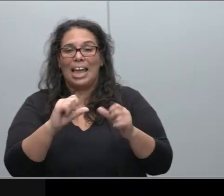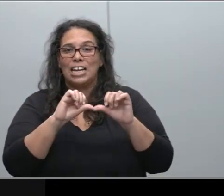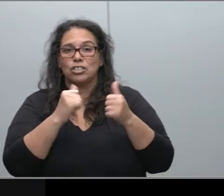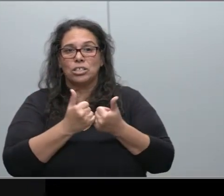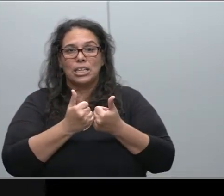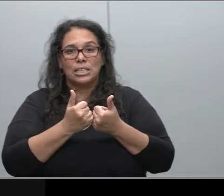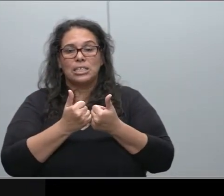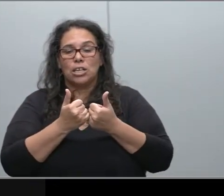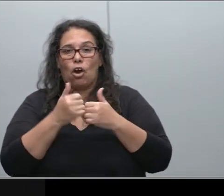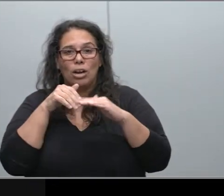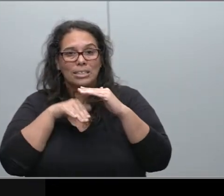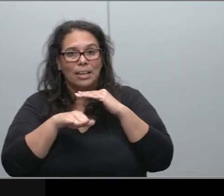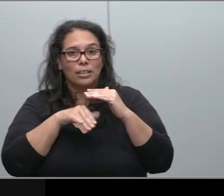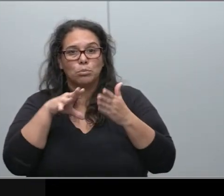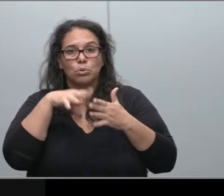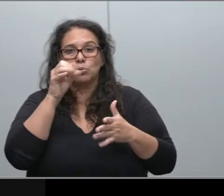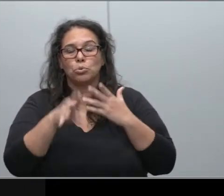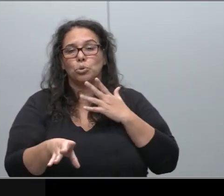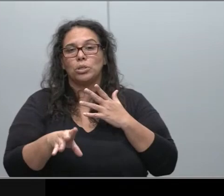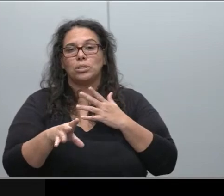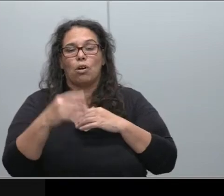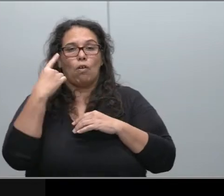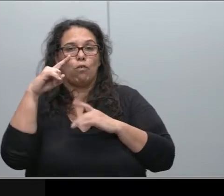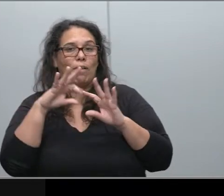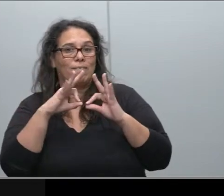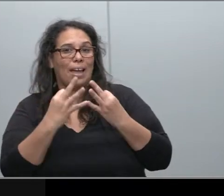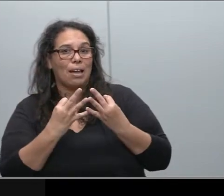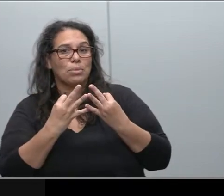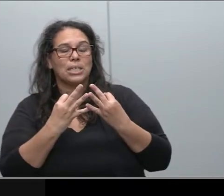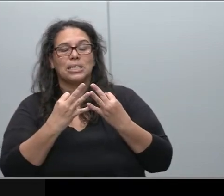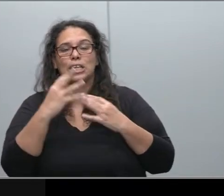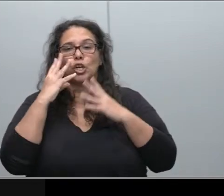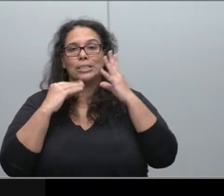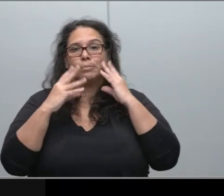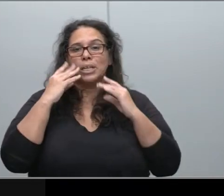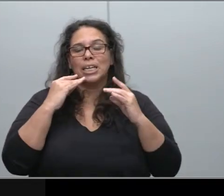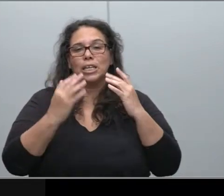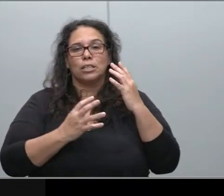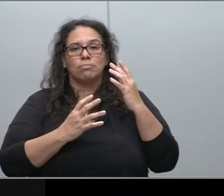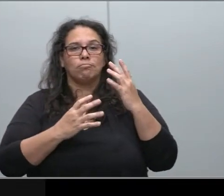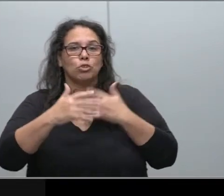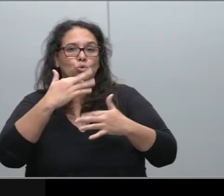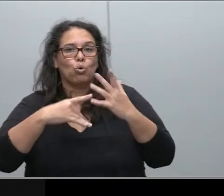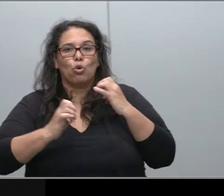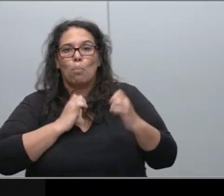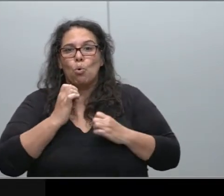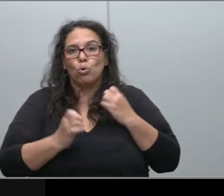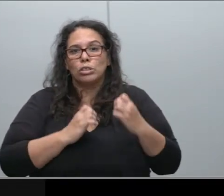way that is responsive to the needs of our families. And oftentimes, the site teams